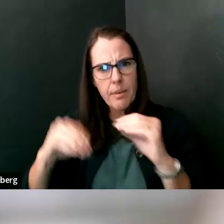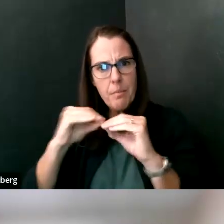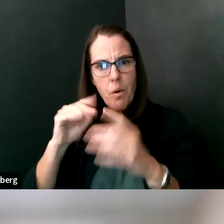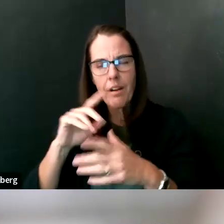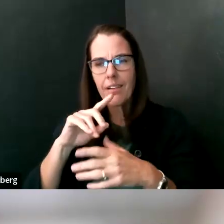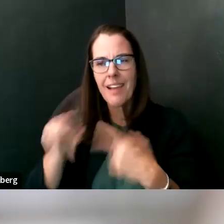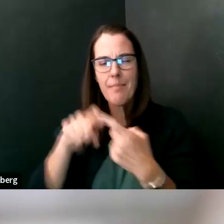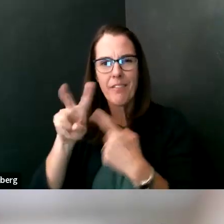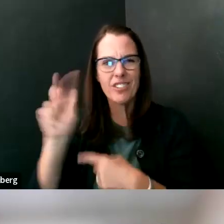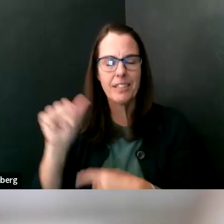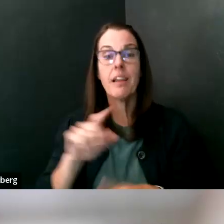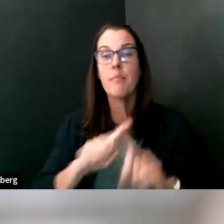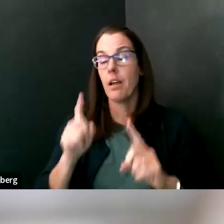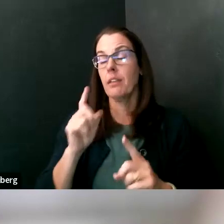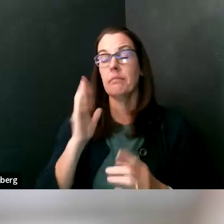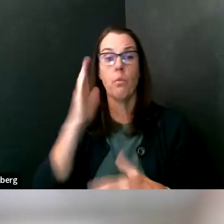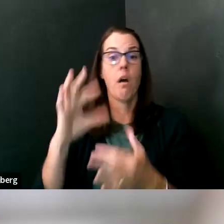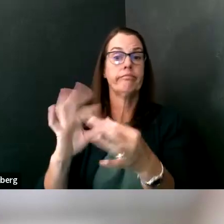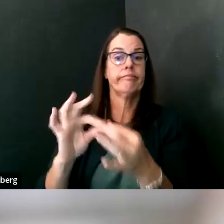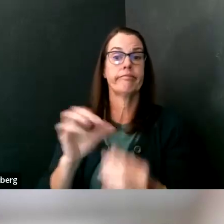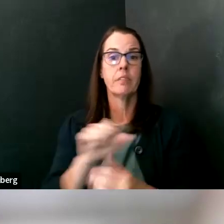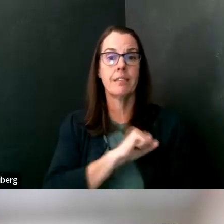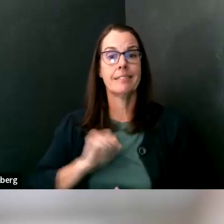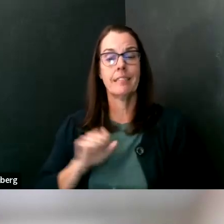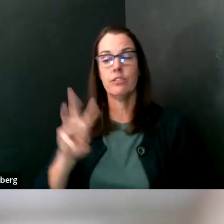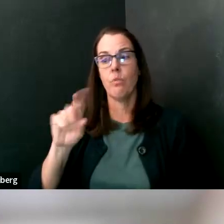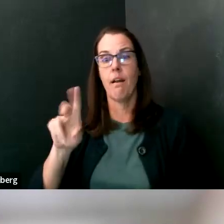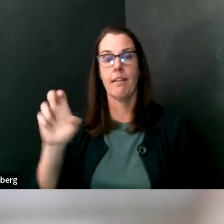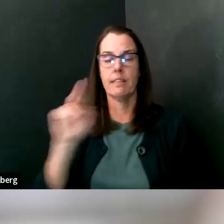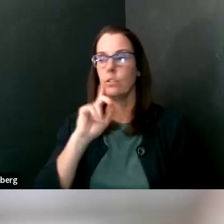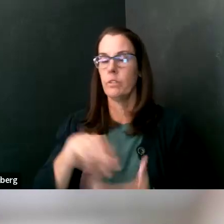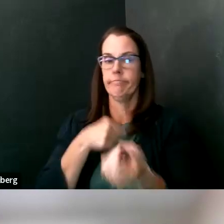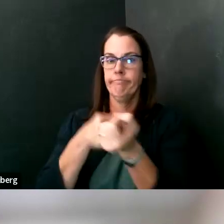Virginia. What I will say is that Senator Wyden is very supportive of bringing the prices that